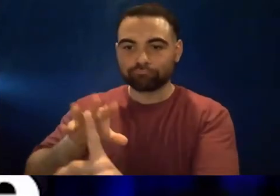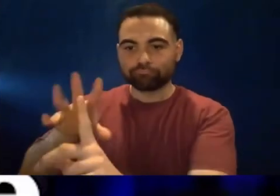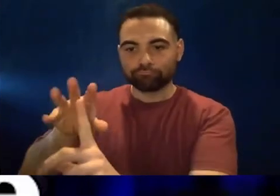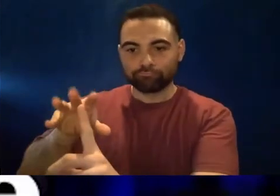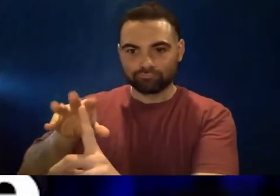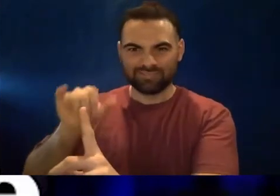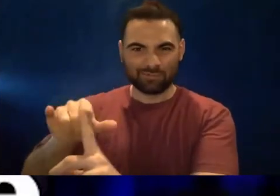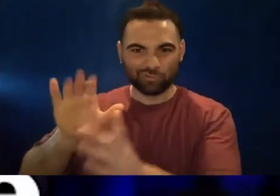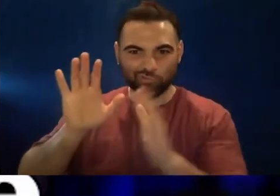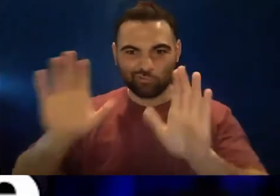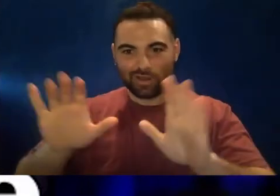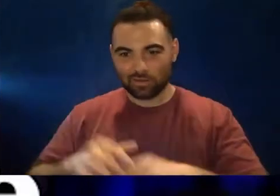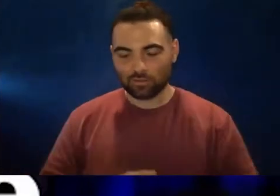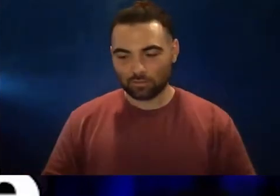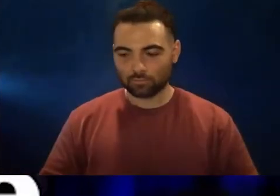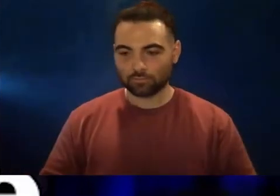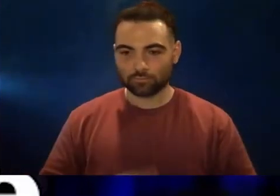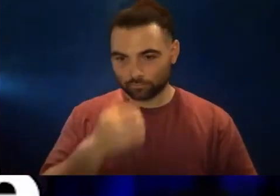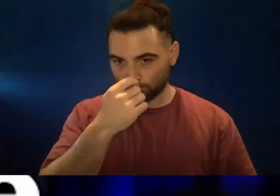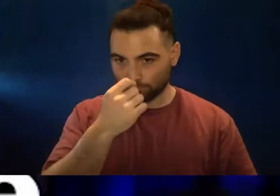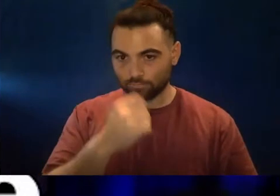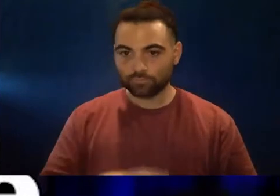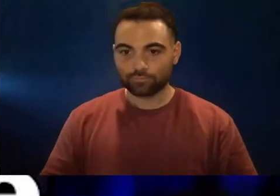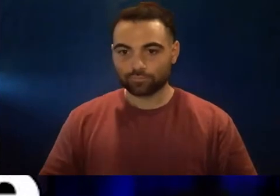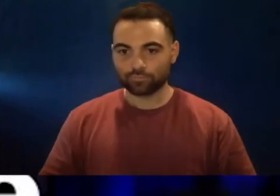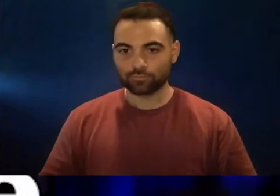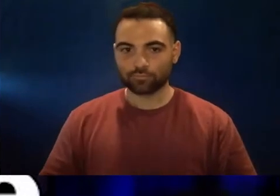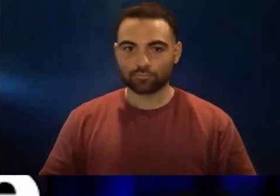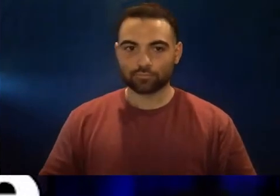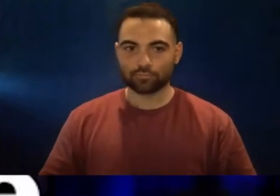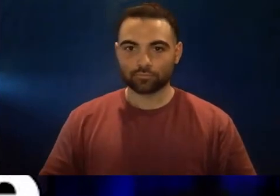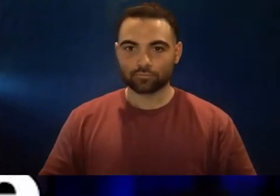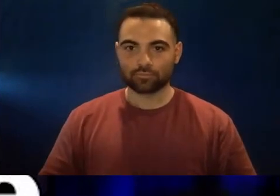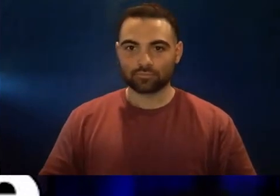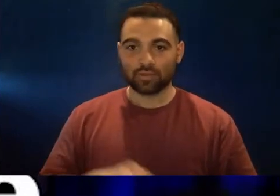because it puts them in a situation where they have to defend, how they've been budgeting,